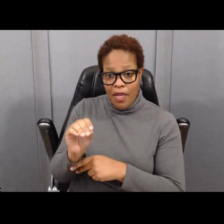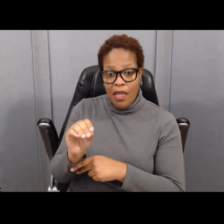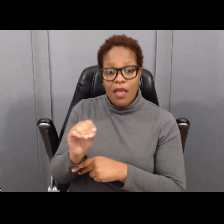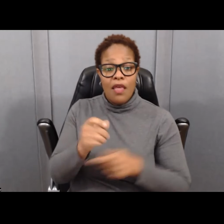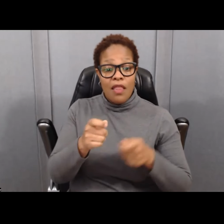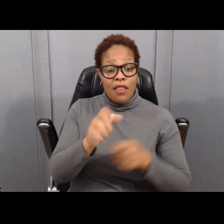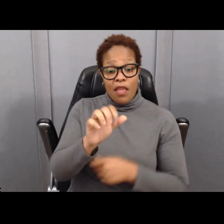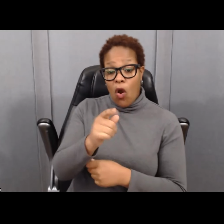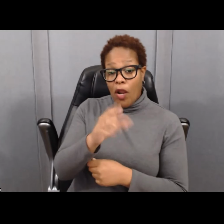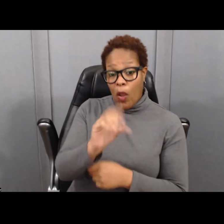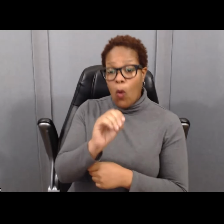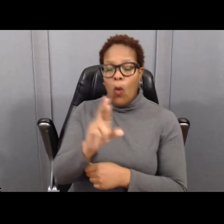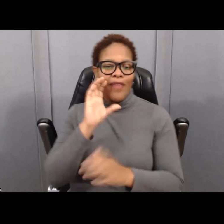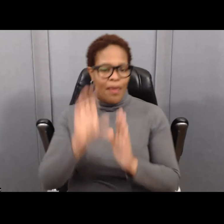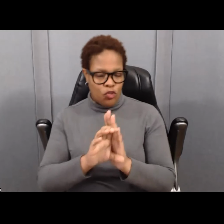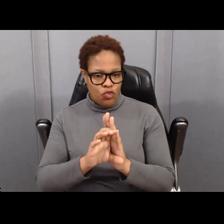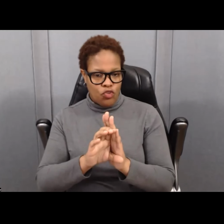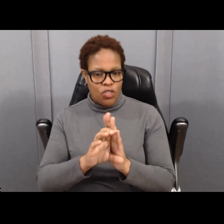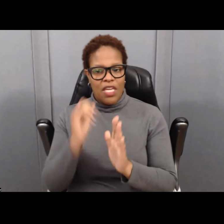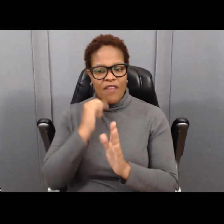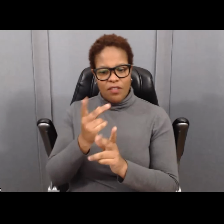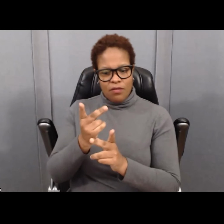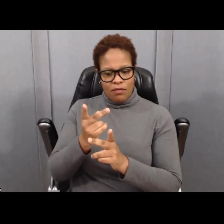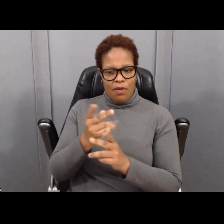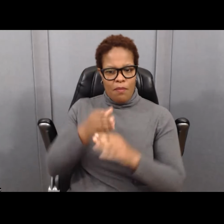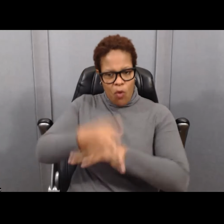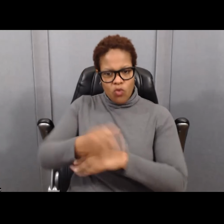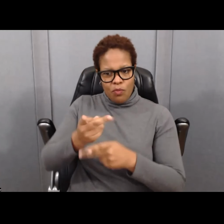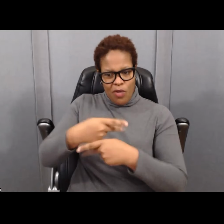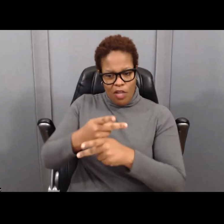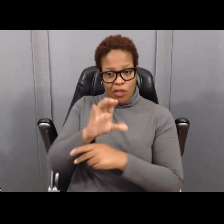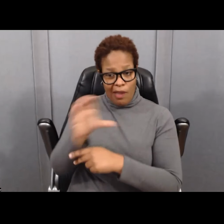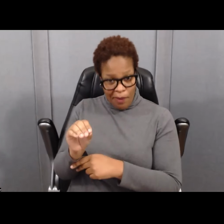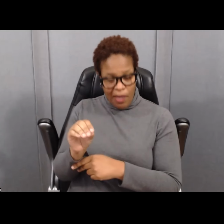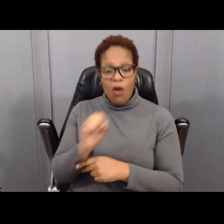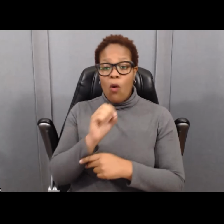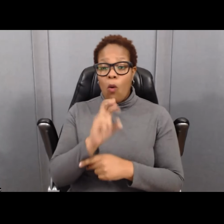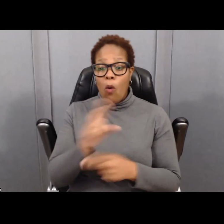if it's being created by a post-production company or an individual contractor,